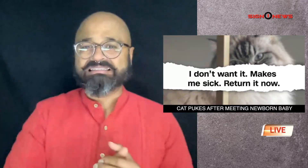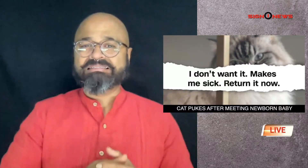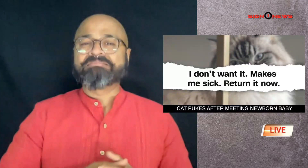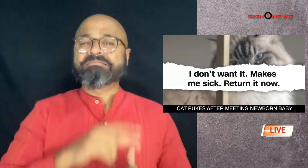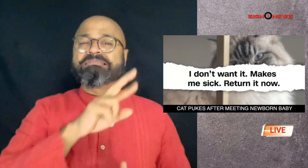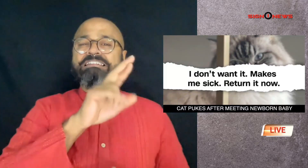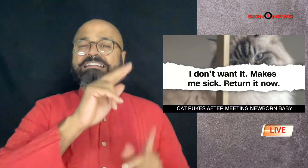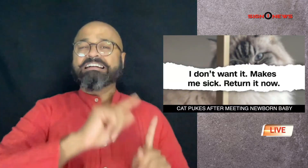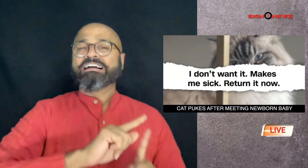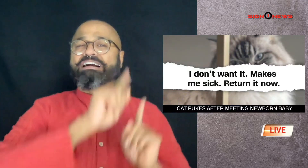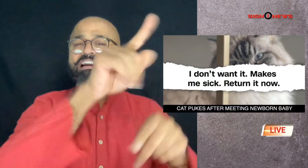return it now